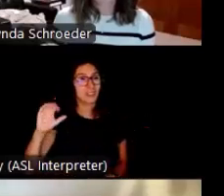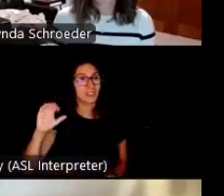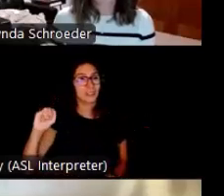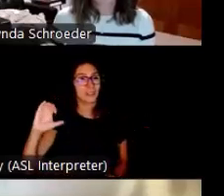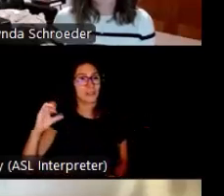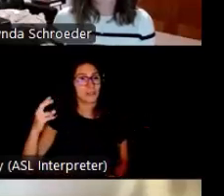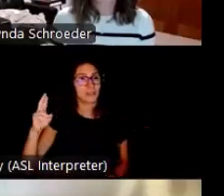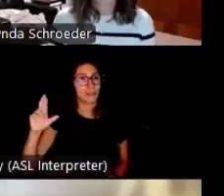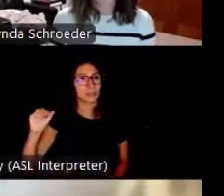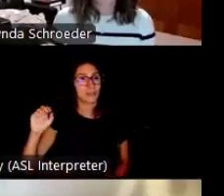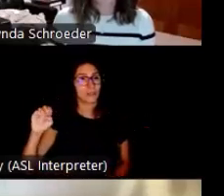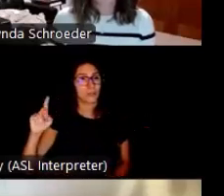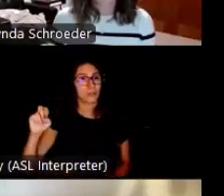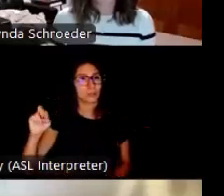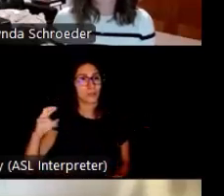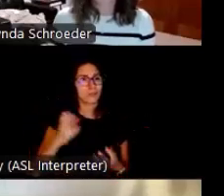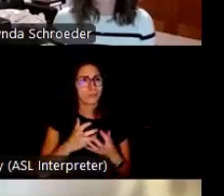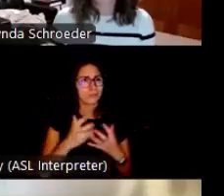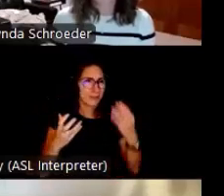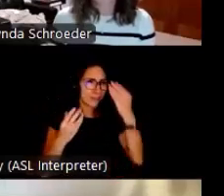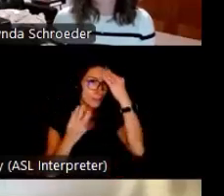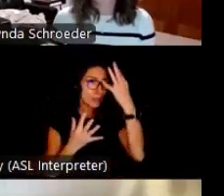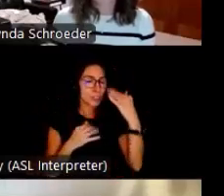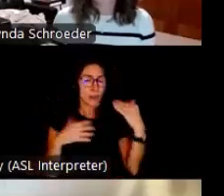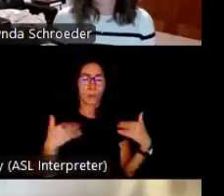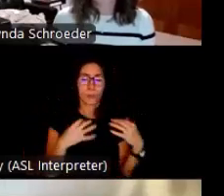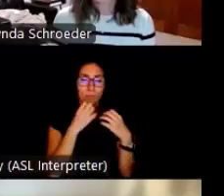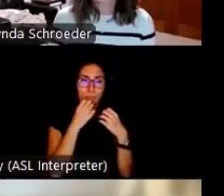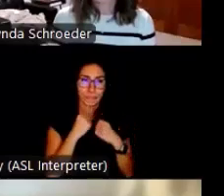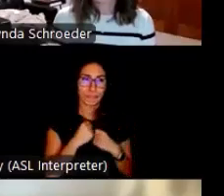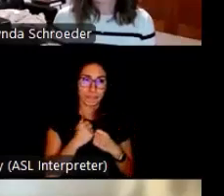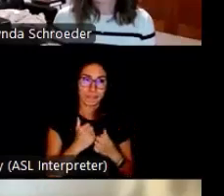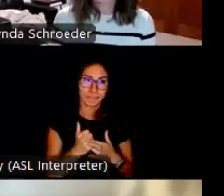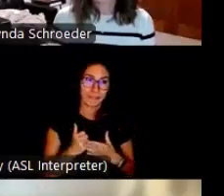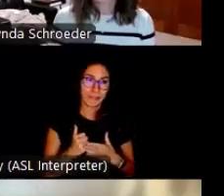Thank you for sharing with us today. I did have a quick question.